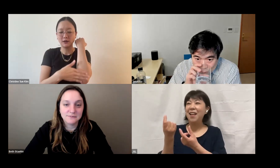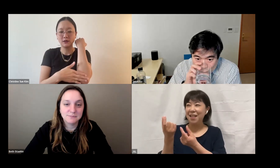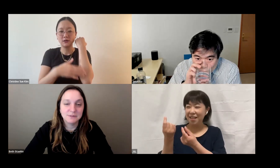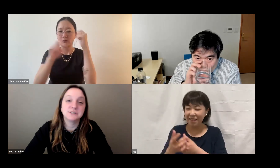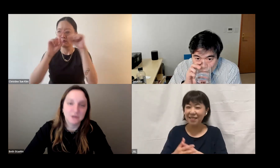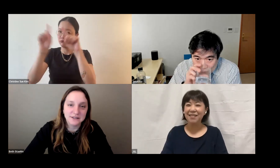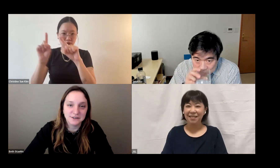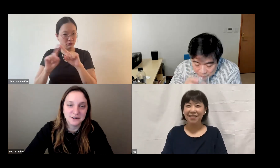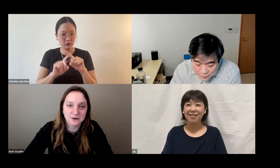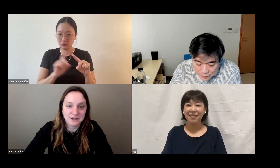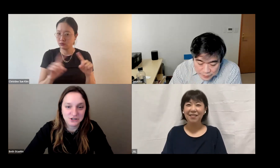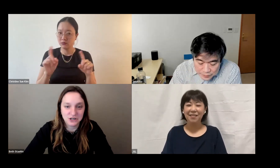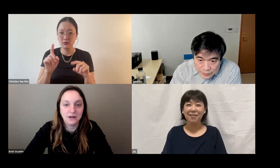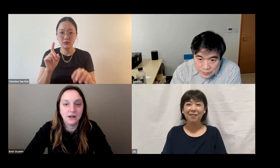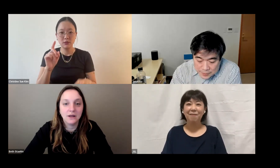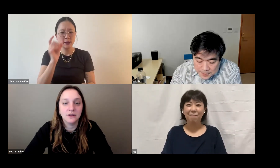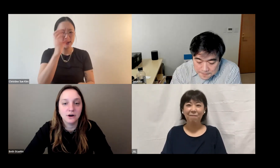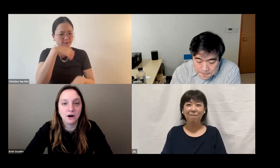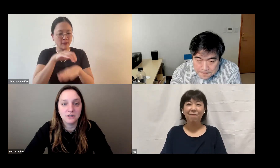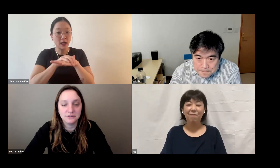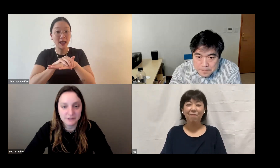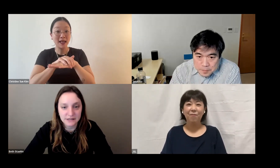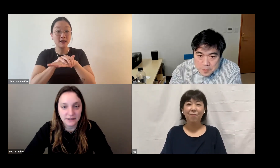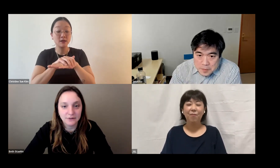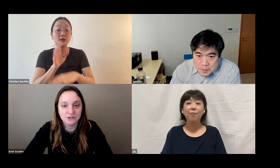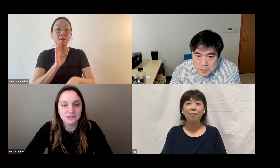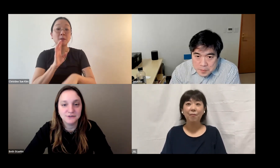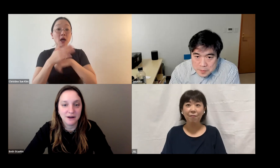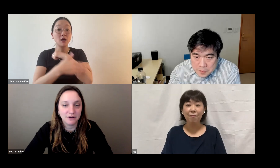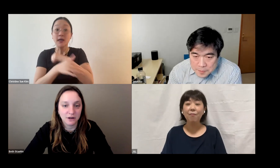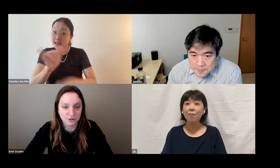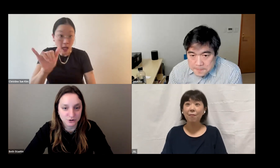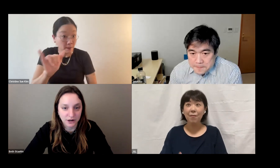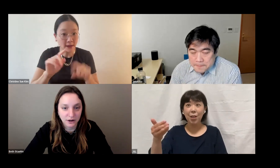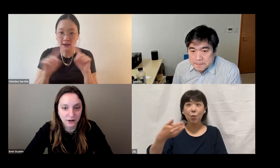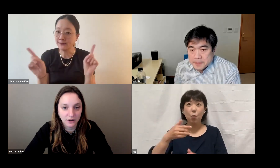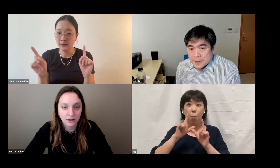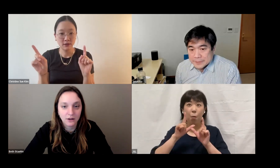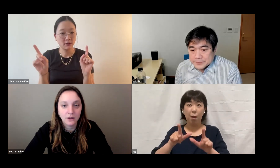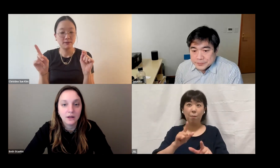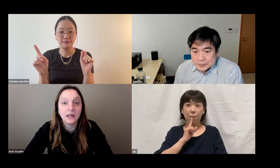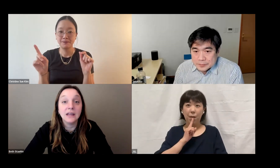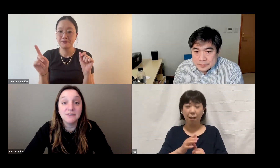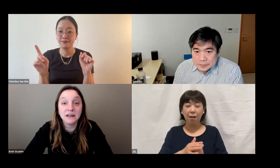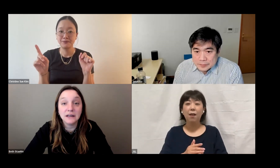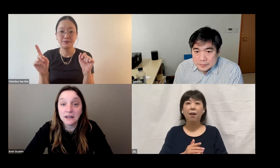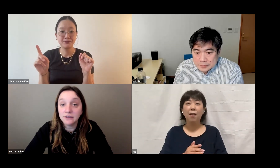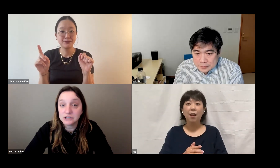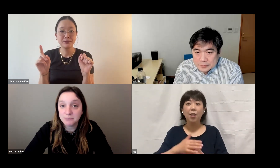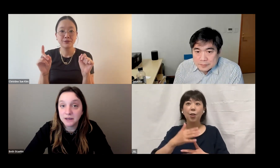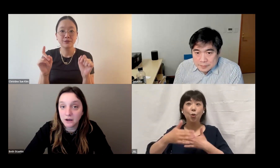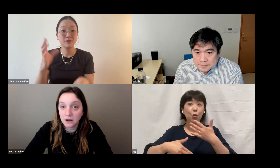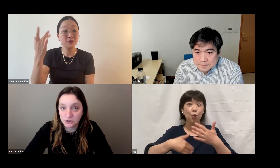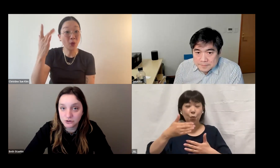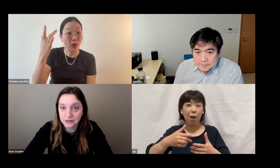But so to answer your question, there are different sign languages for every country, even an English speaking country.